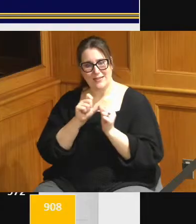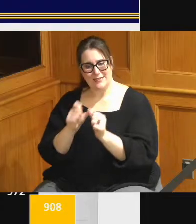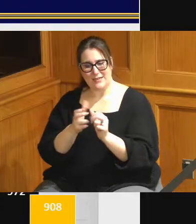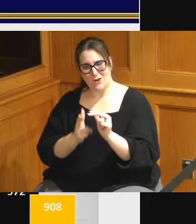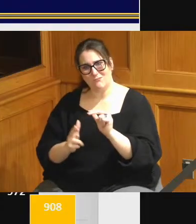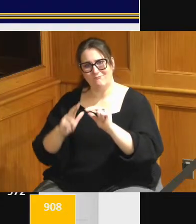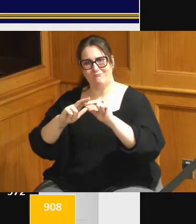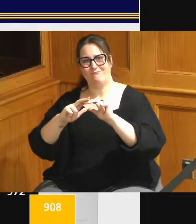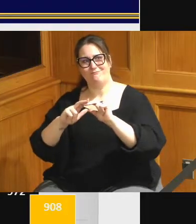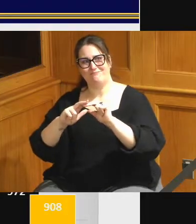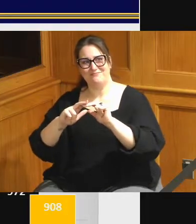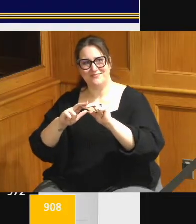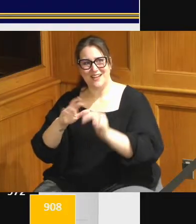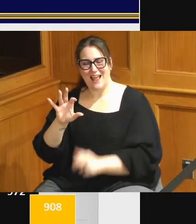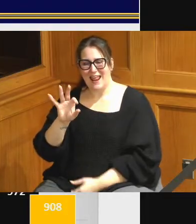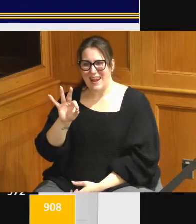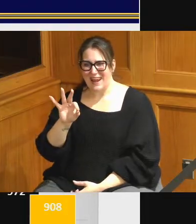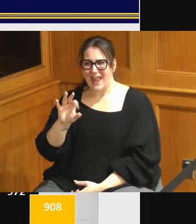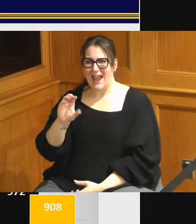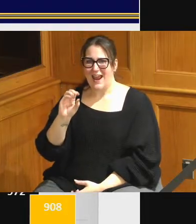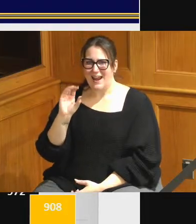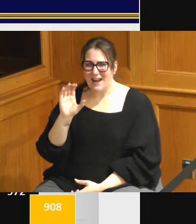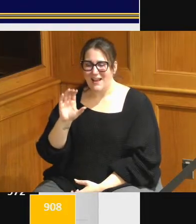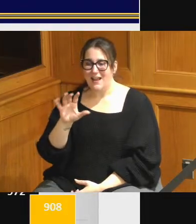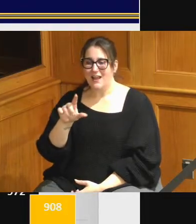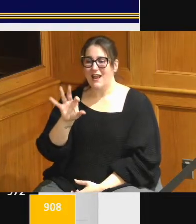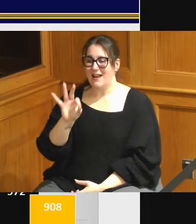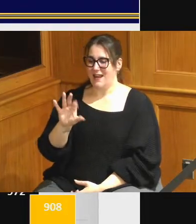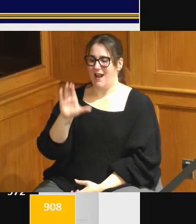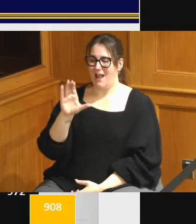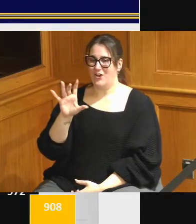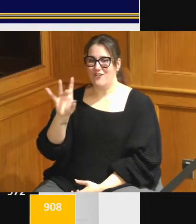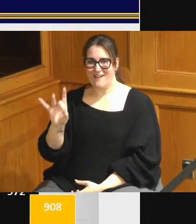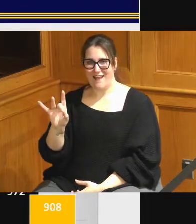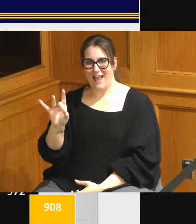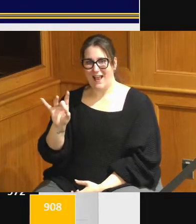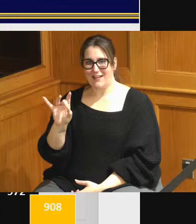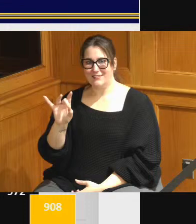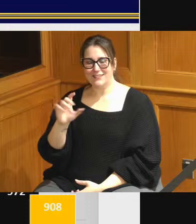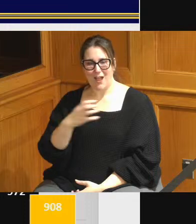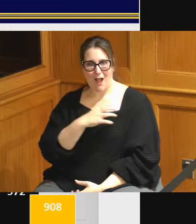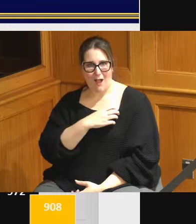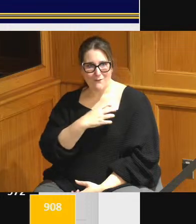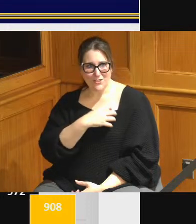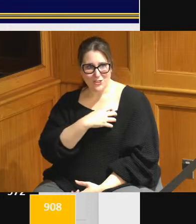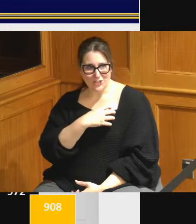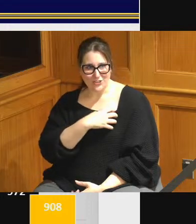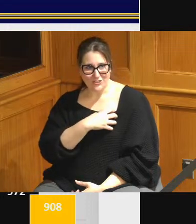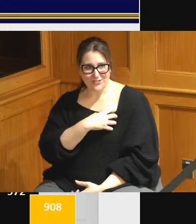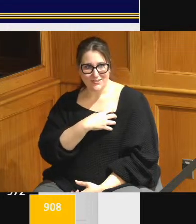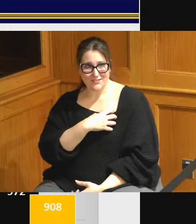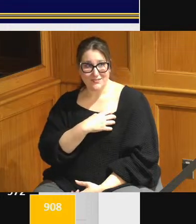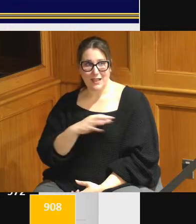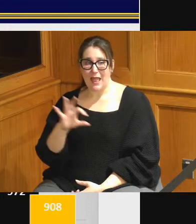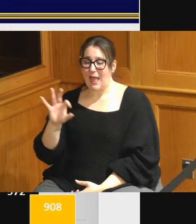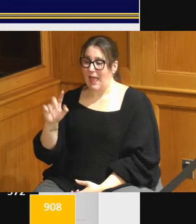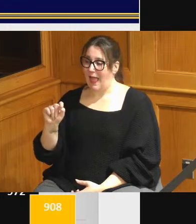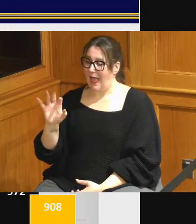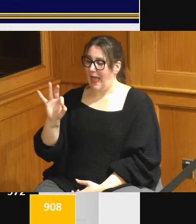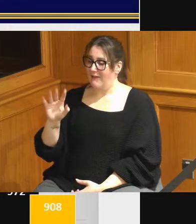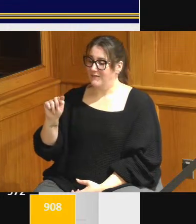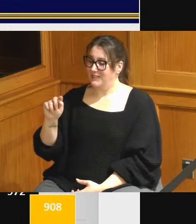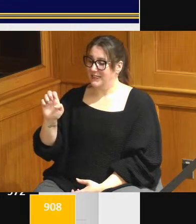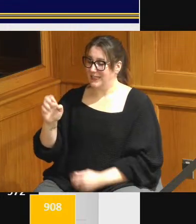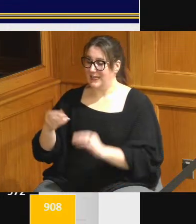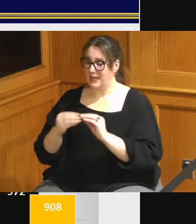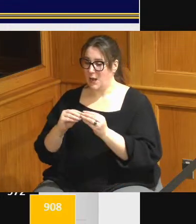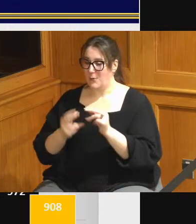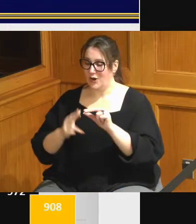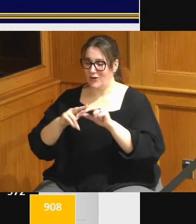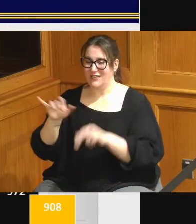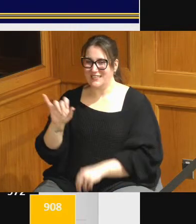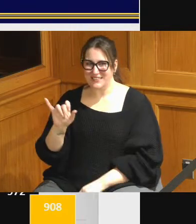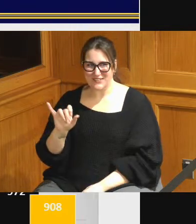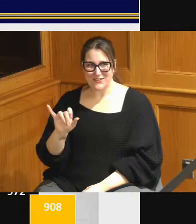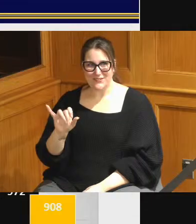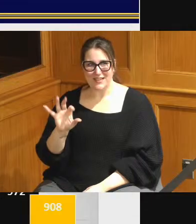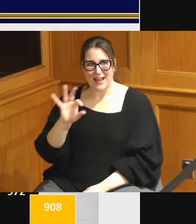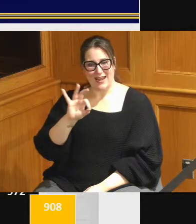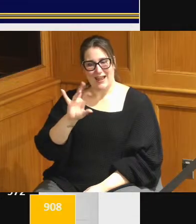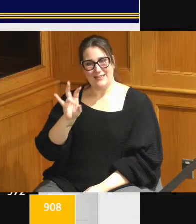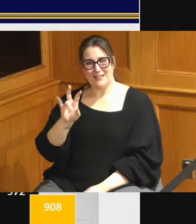2025 we have 98 officers but yet our FTE number also goes up a bit and it's 972 and that is what